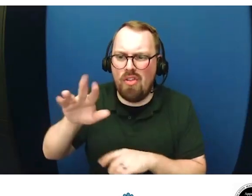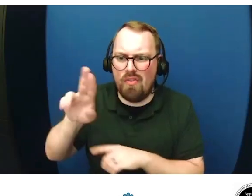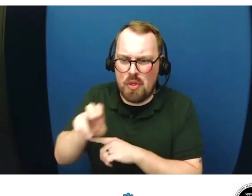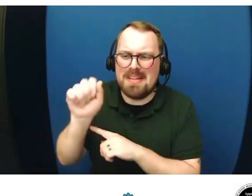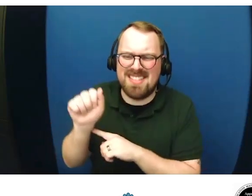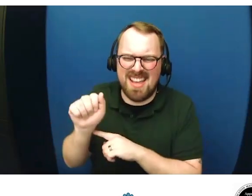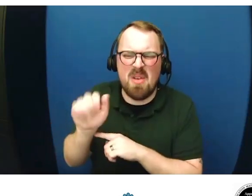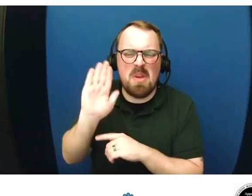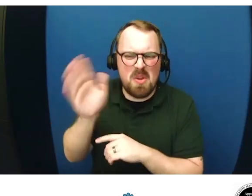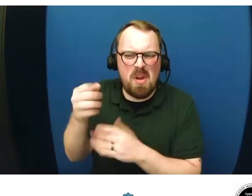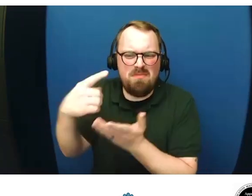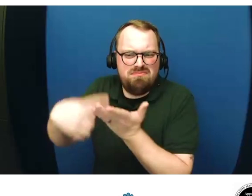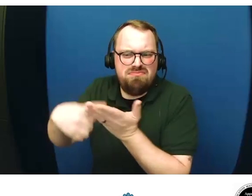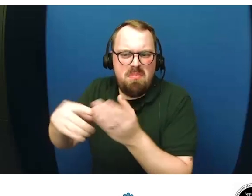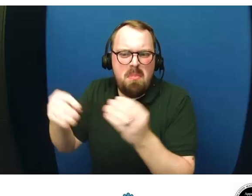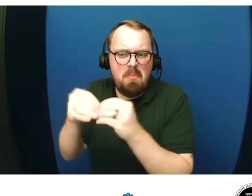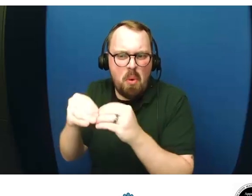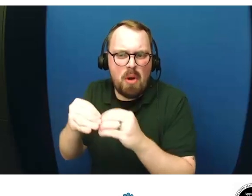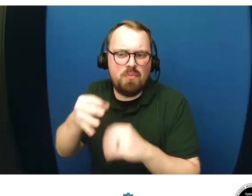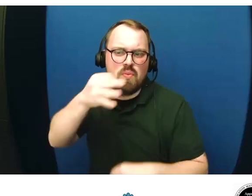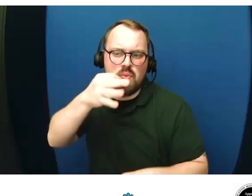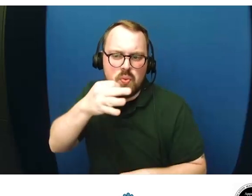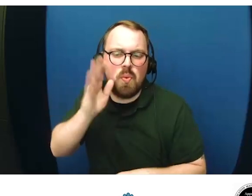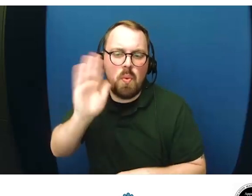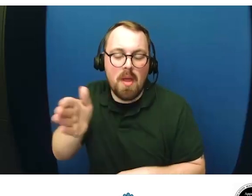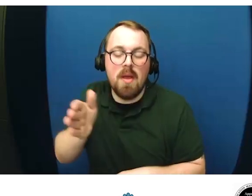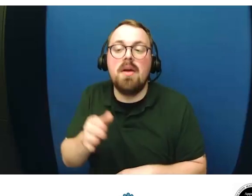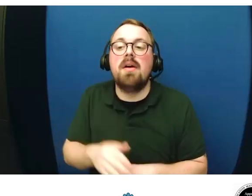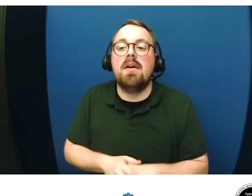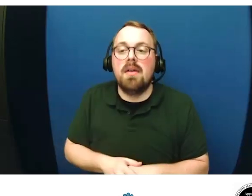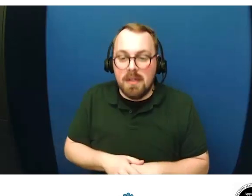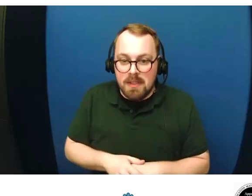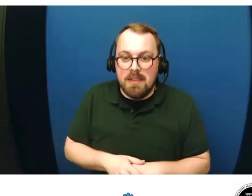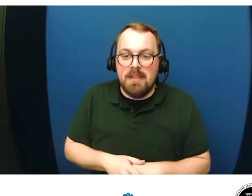And we'll...we'll look more into that in a bit. But there is one for students who are deaf and hard of hearing.